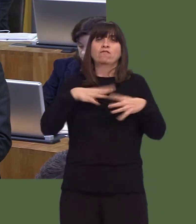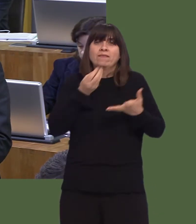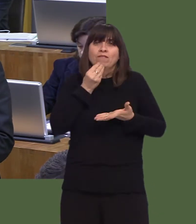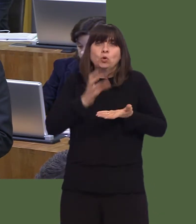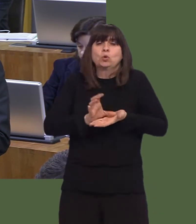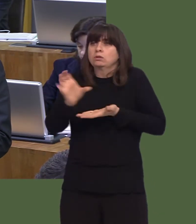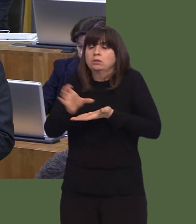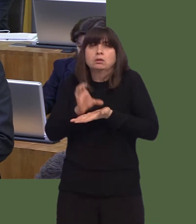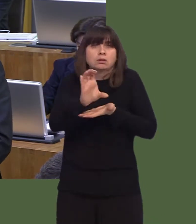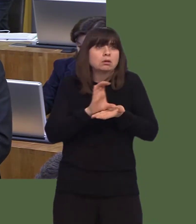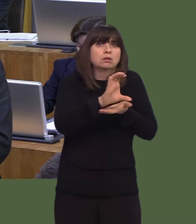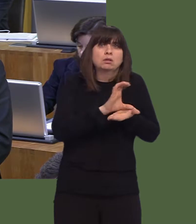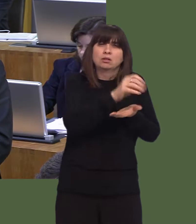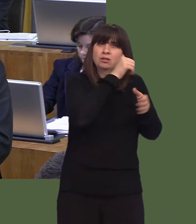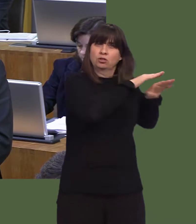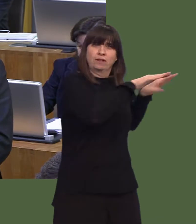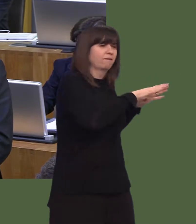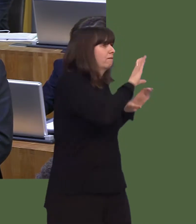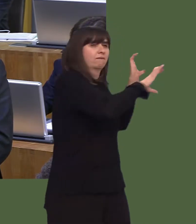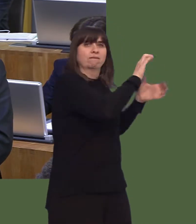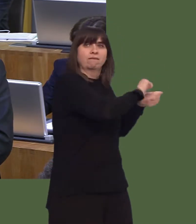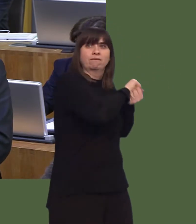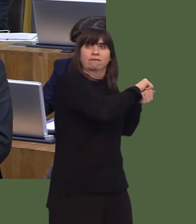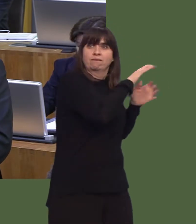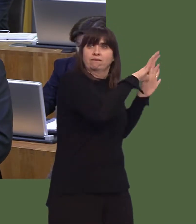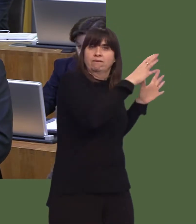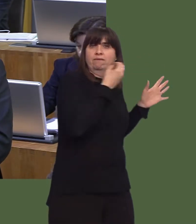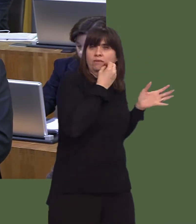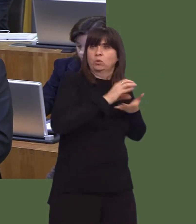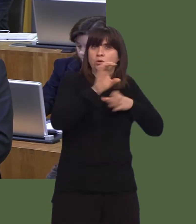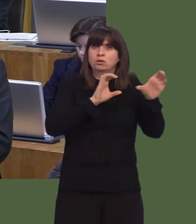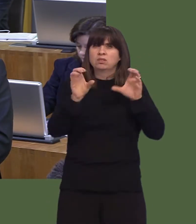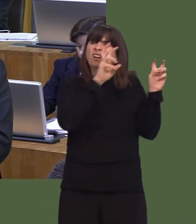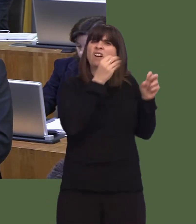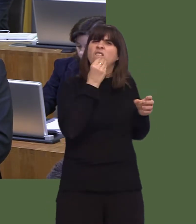These are recent figures and they show us the scale of the problem that is being caused